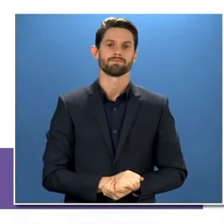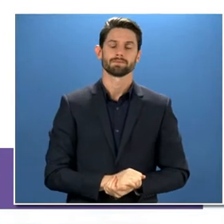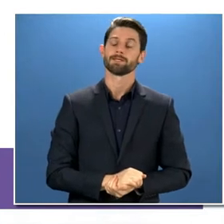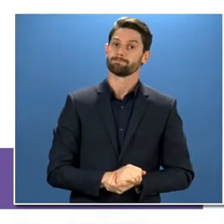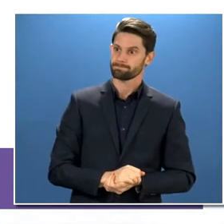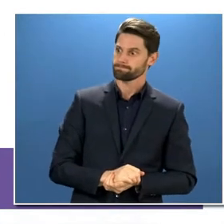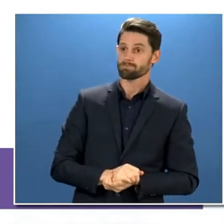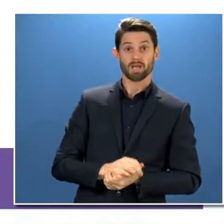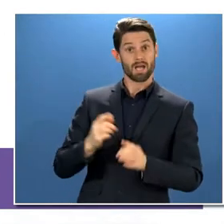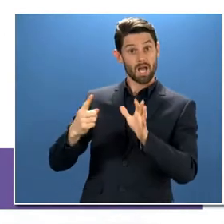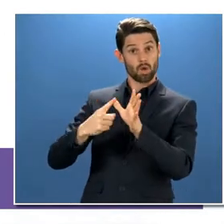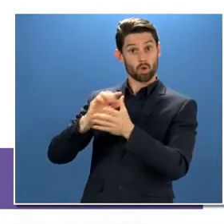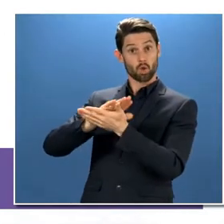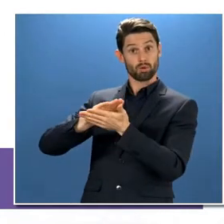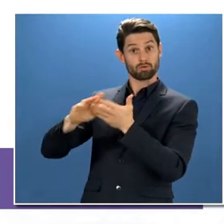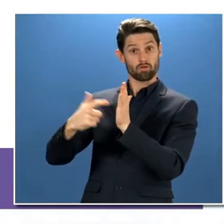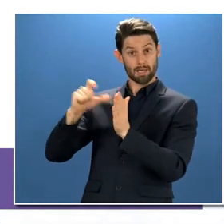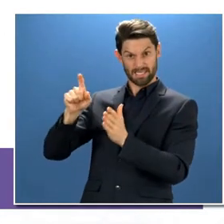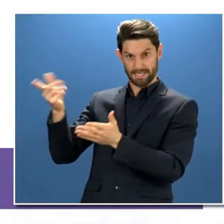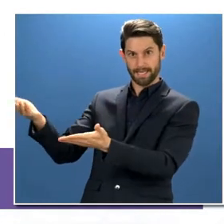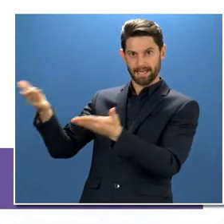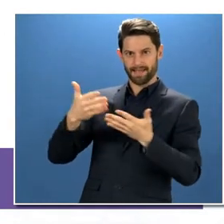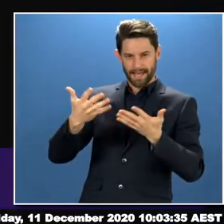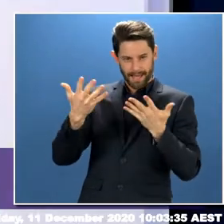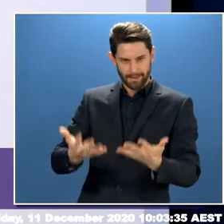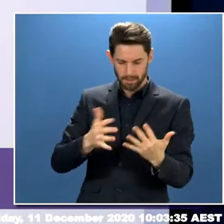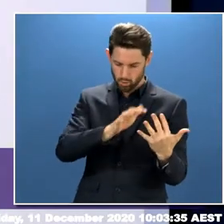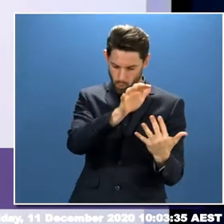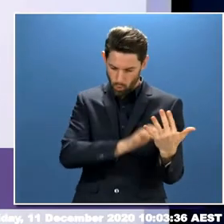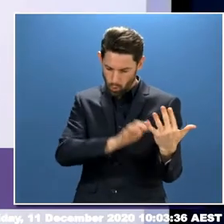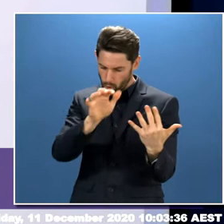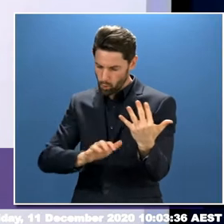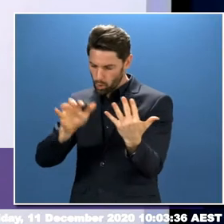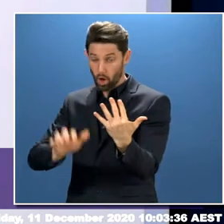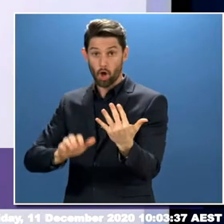detailed submission in response to this Royal Commission's Issues Paper on